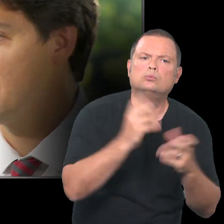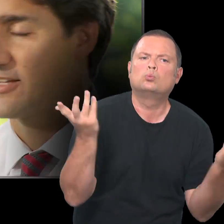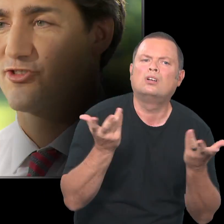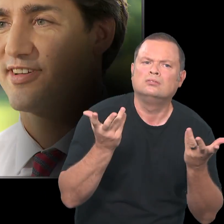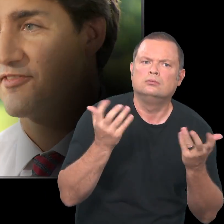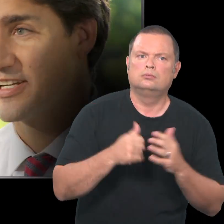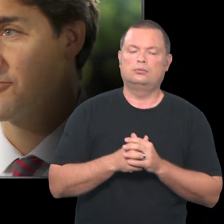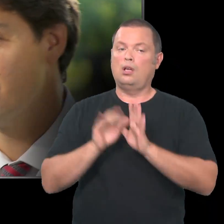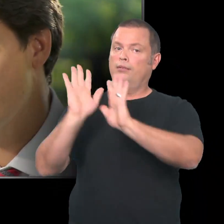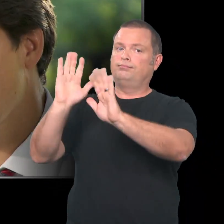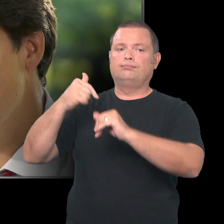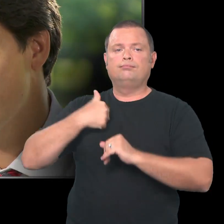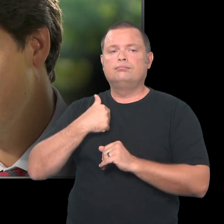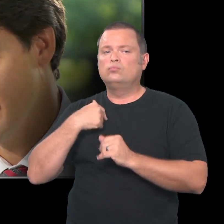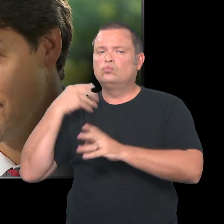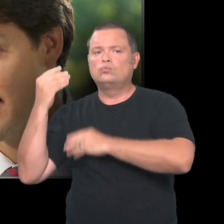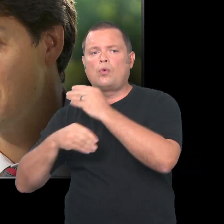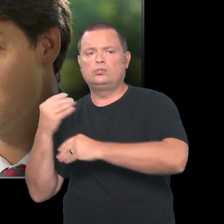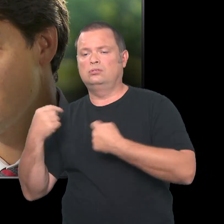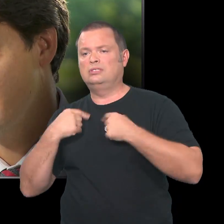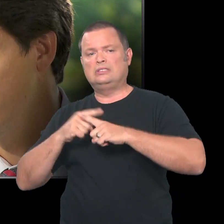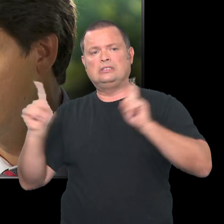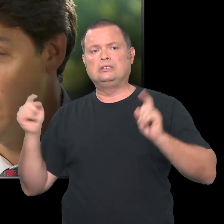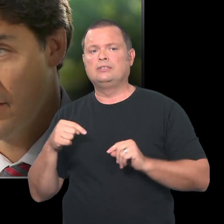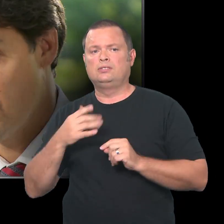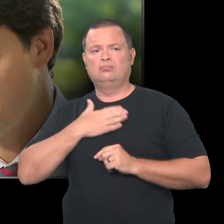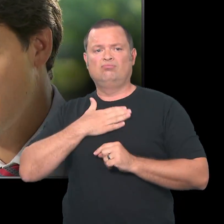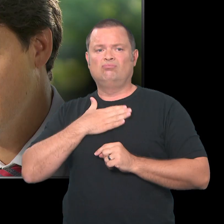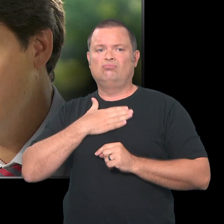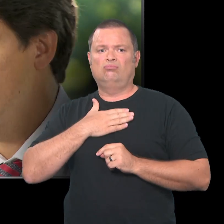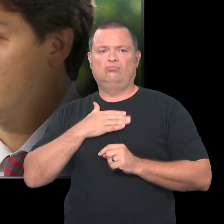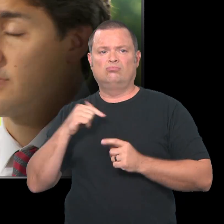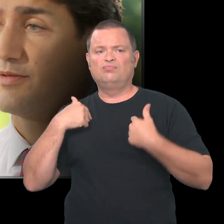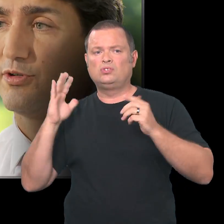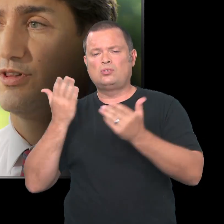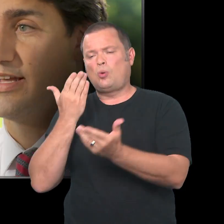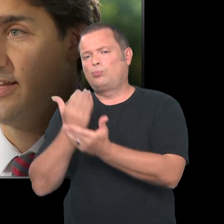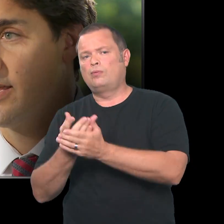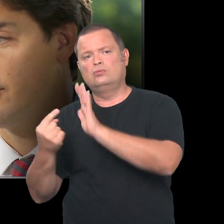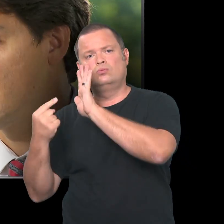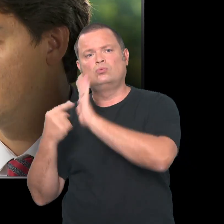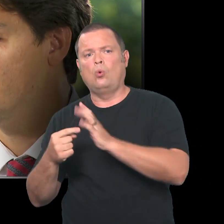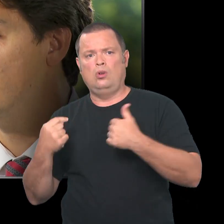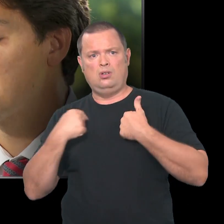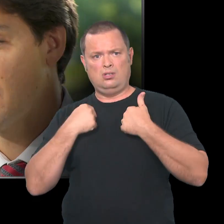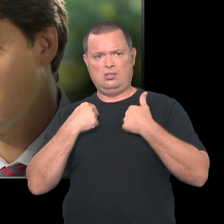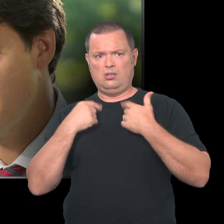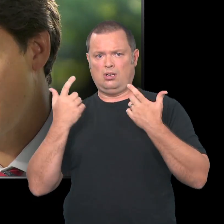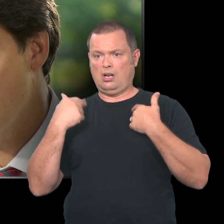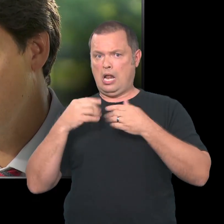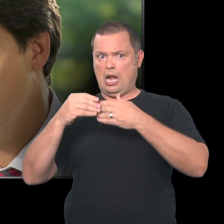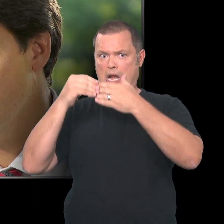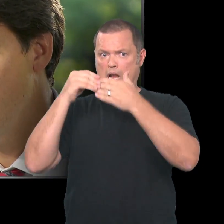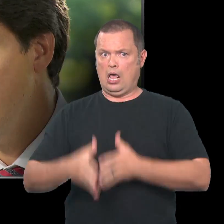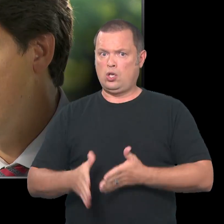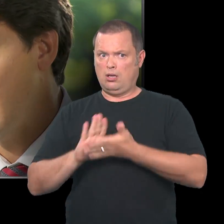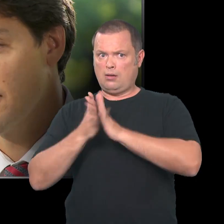But how do you make it happen if you win? Well, I'm actually of a different generation, and I have demonstrated concretely, for example,